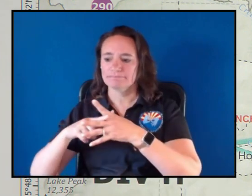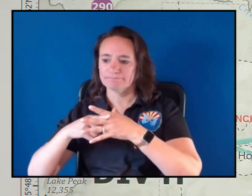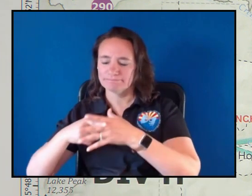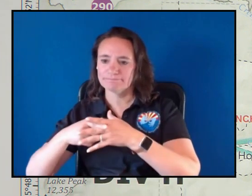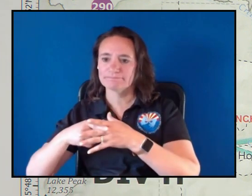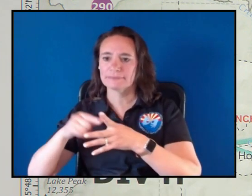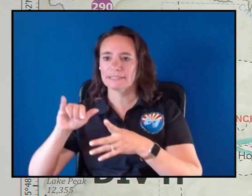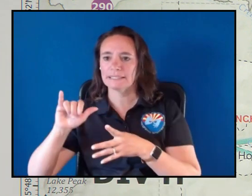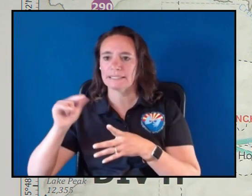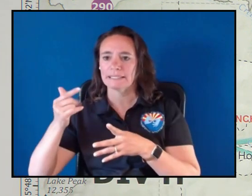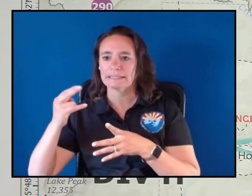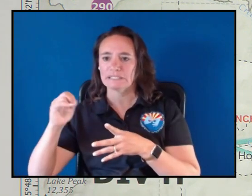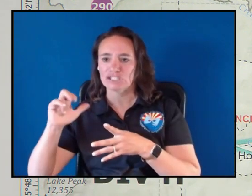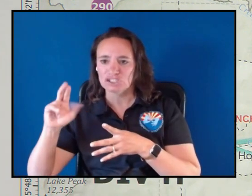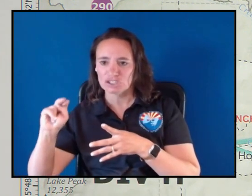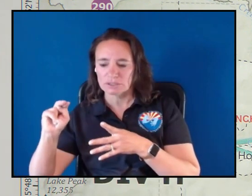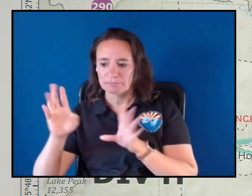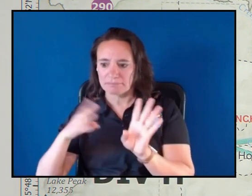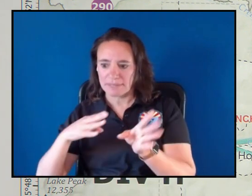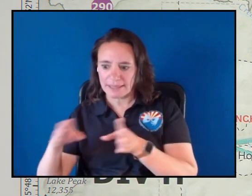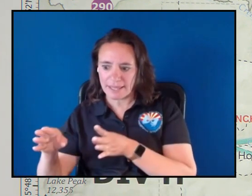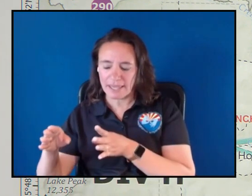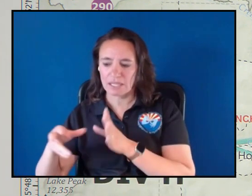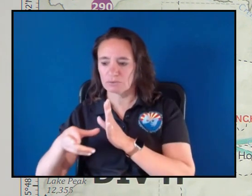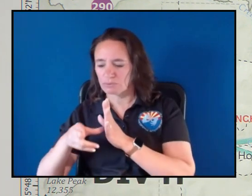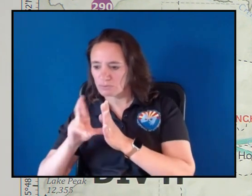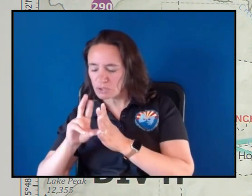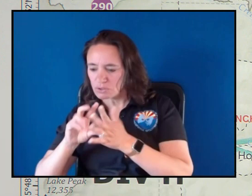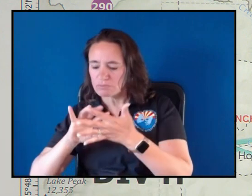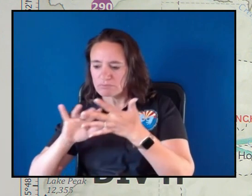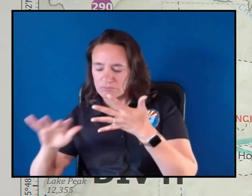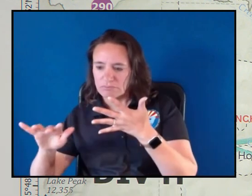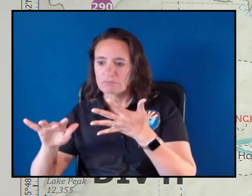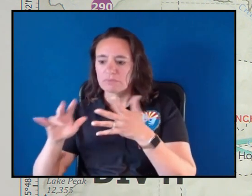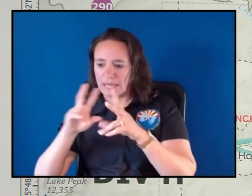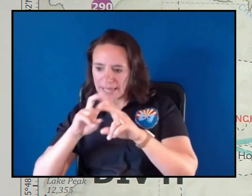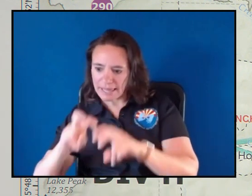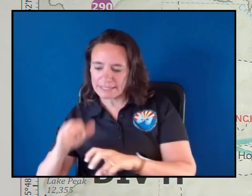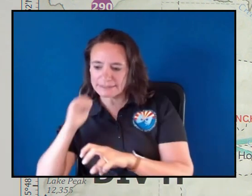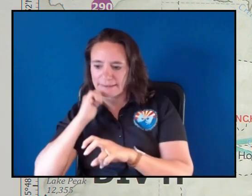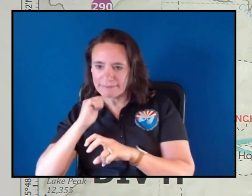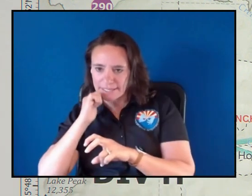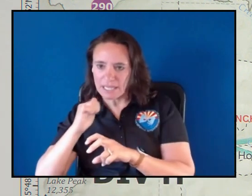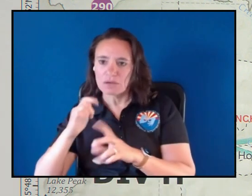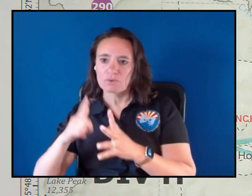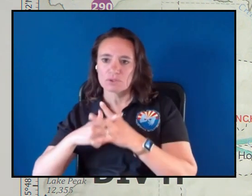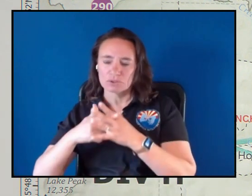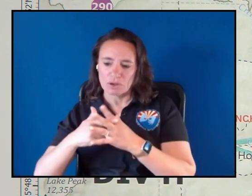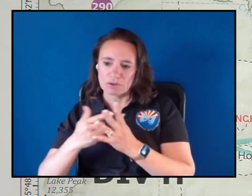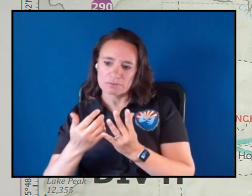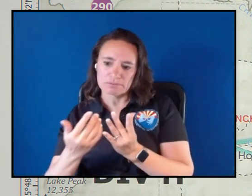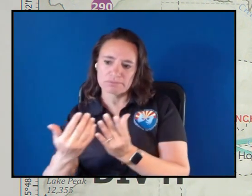reviewed time and time again, and it's analyzed every day. So, this afternoon likely to see a bit more smoke